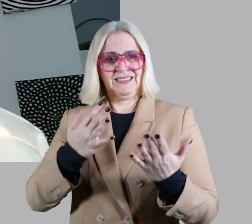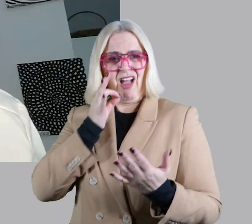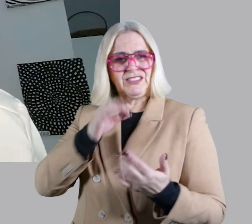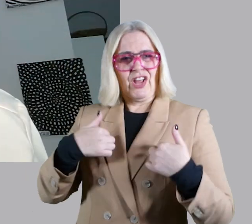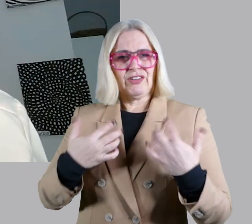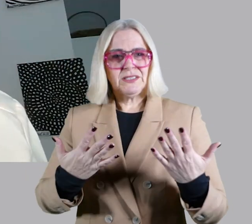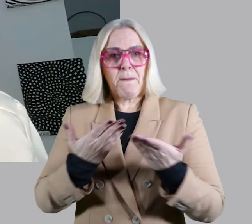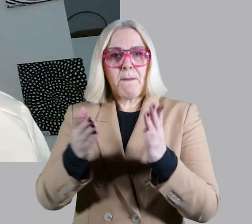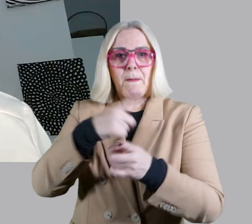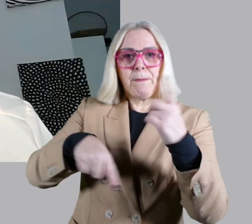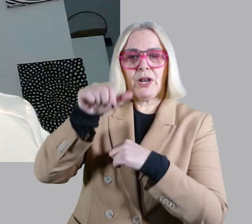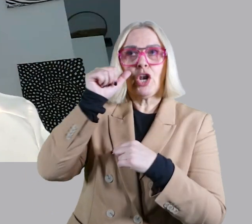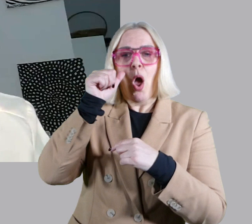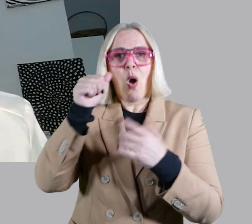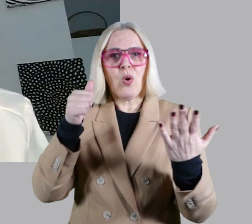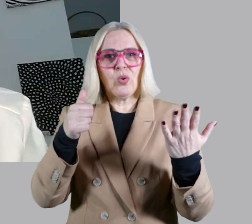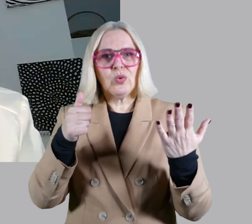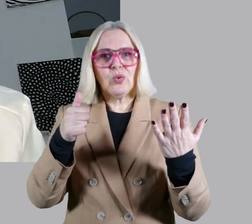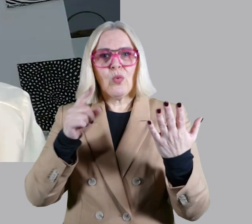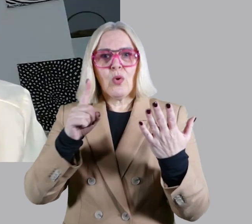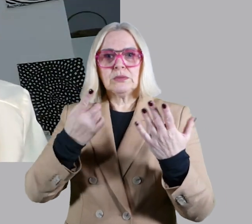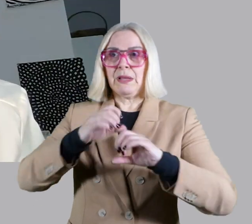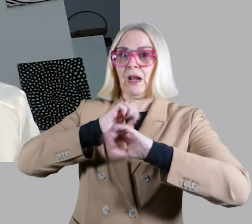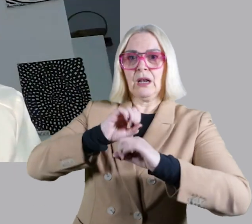The public will only go with what is being spoken